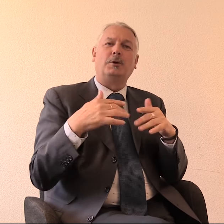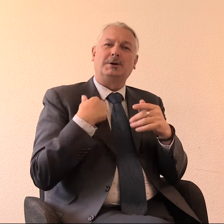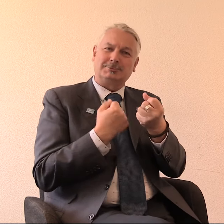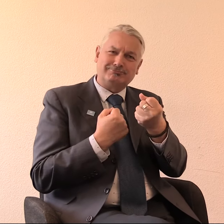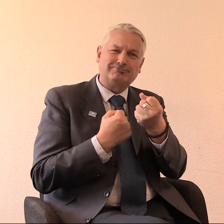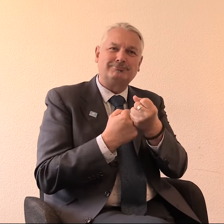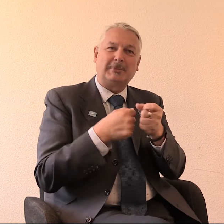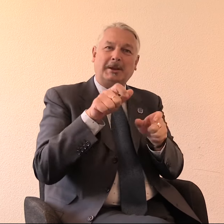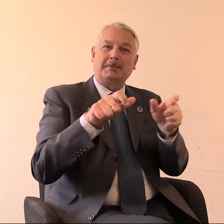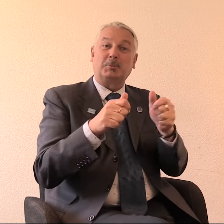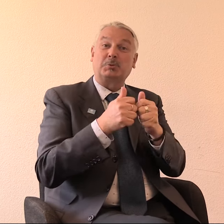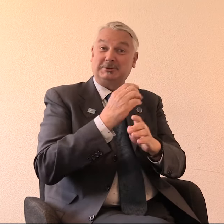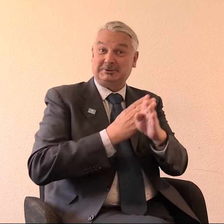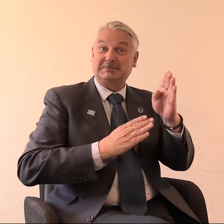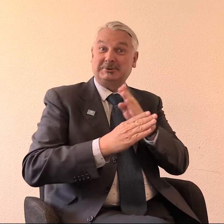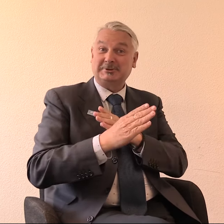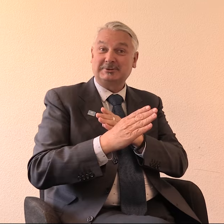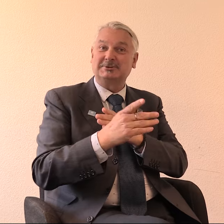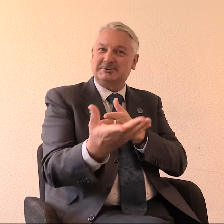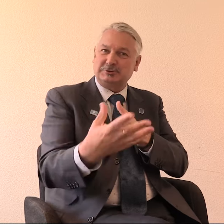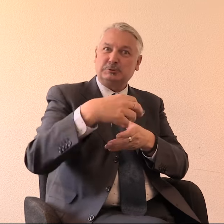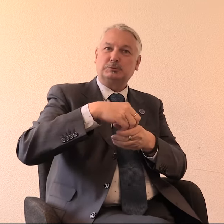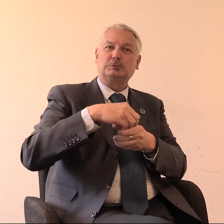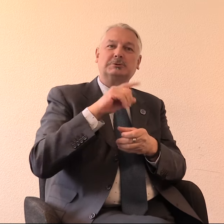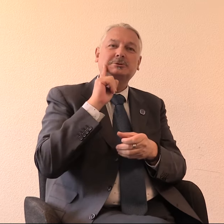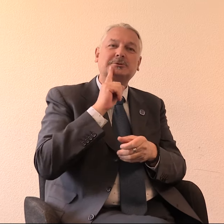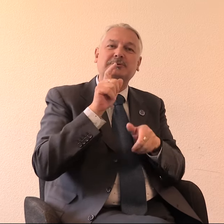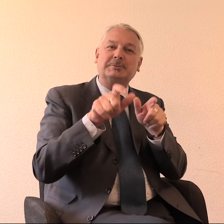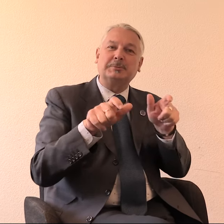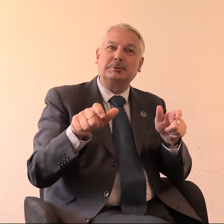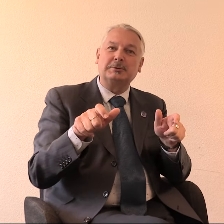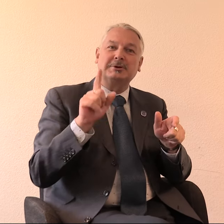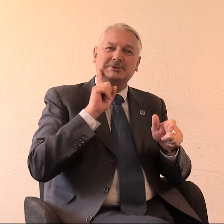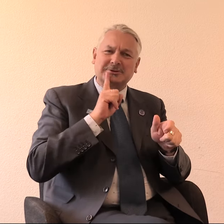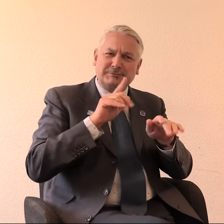My intention is to work with IDA to support people with disabilities